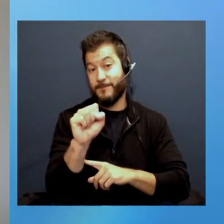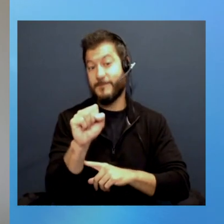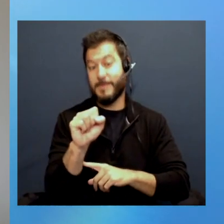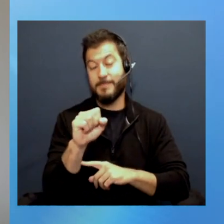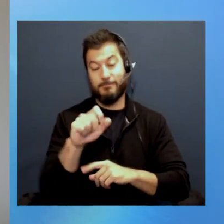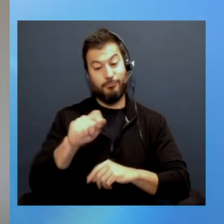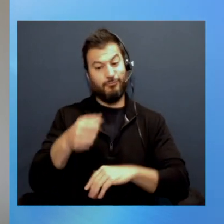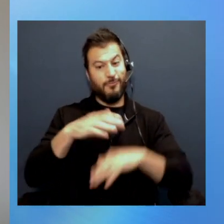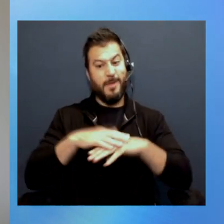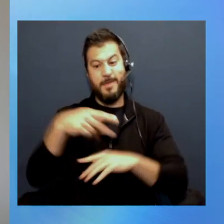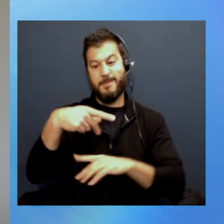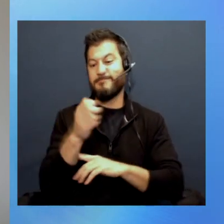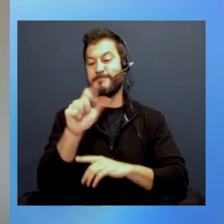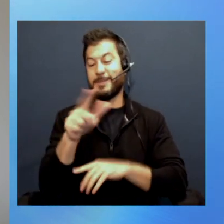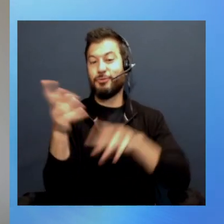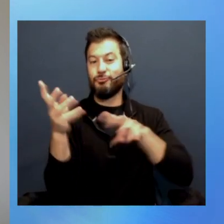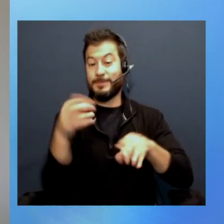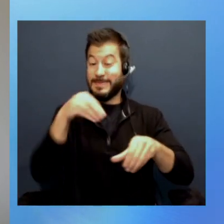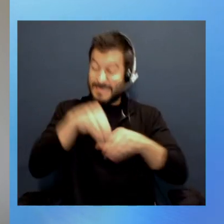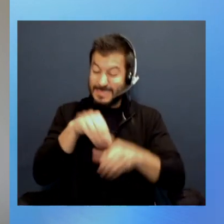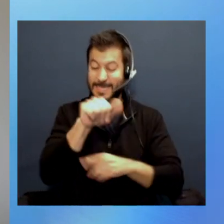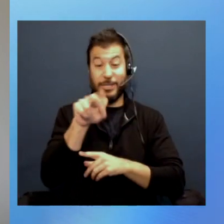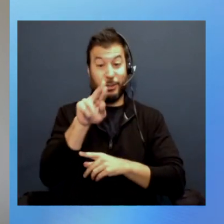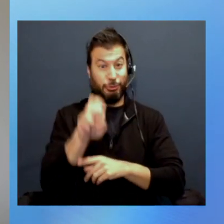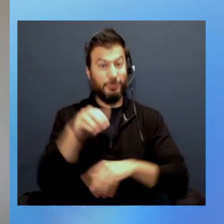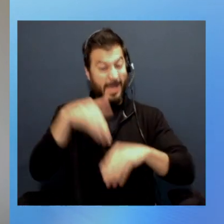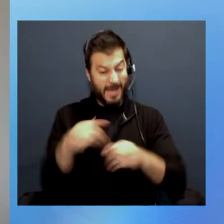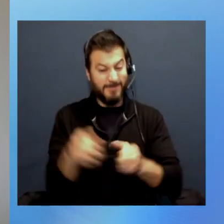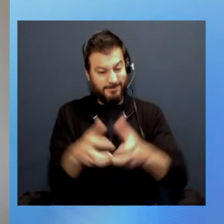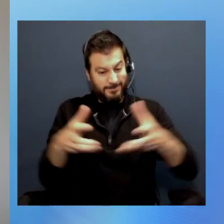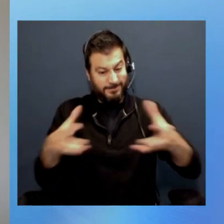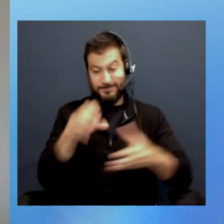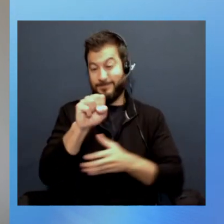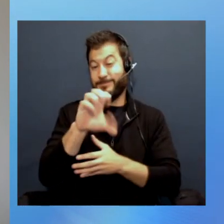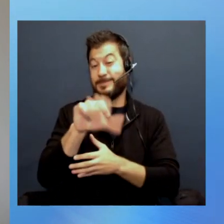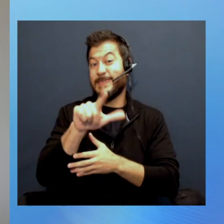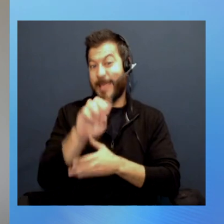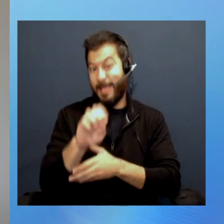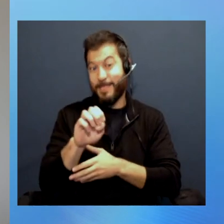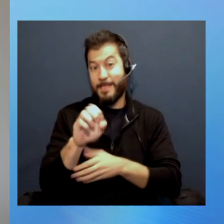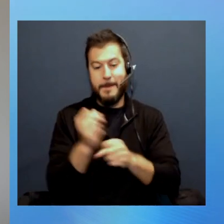enabling Pixel Streaming in Azure at scale, effectively making it easier for